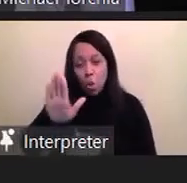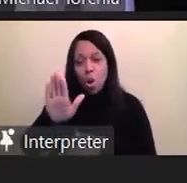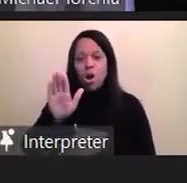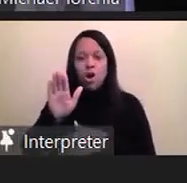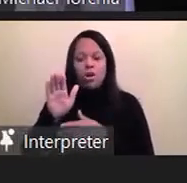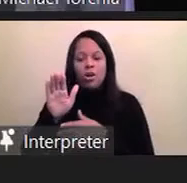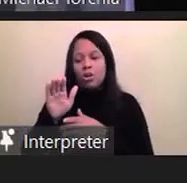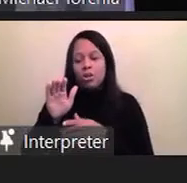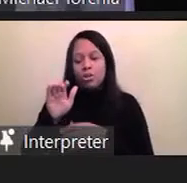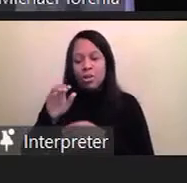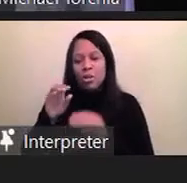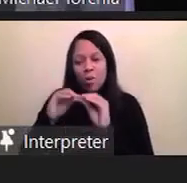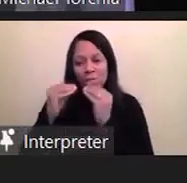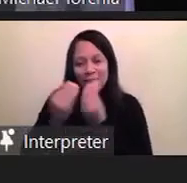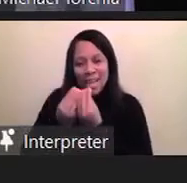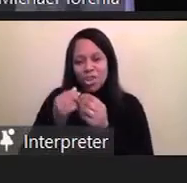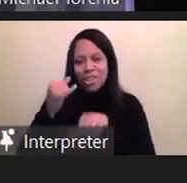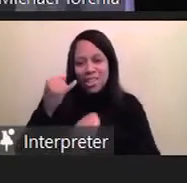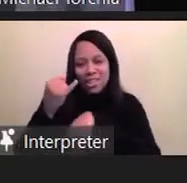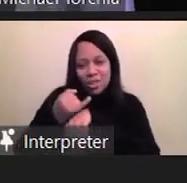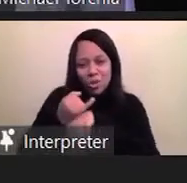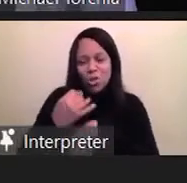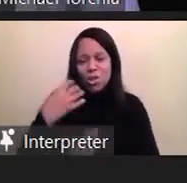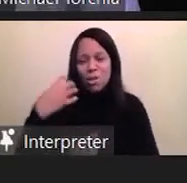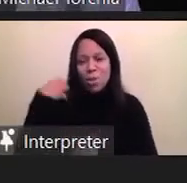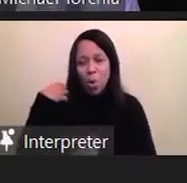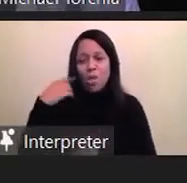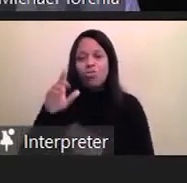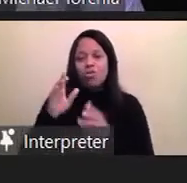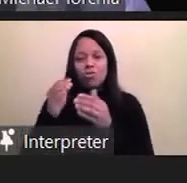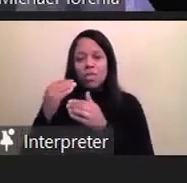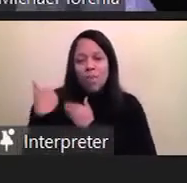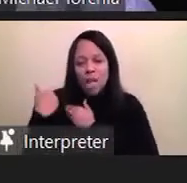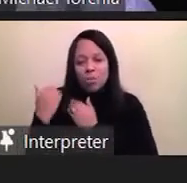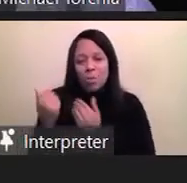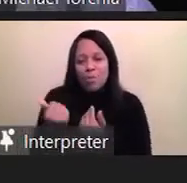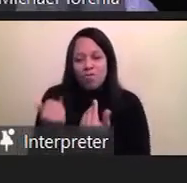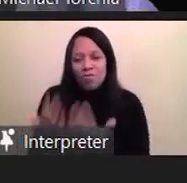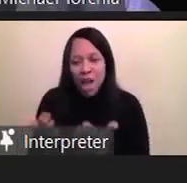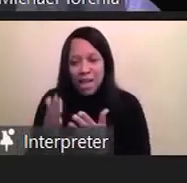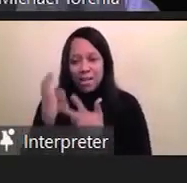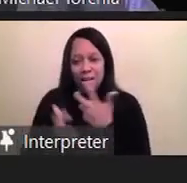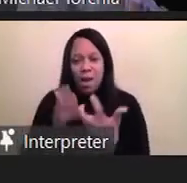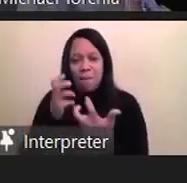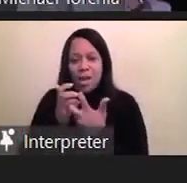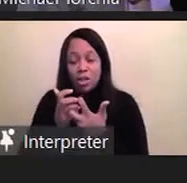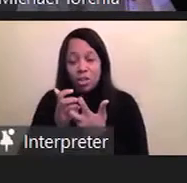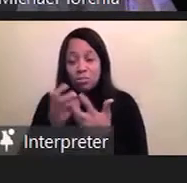obliged to provide accommodations for, example, any new video or audio content